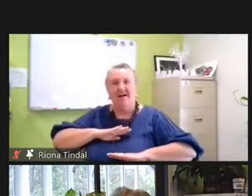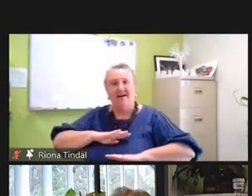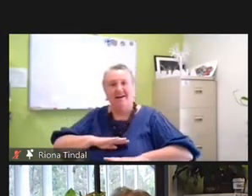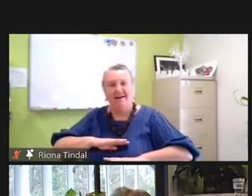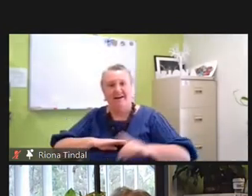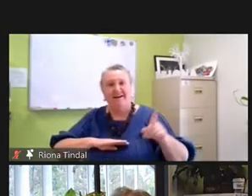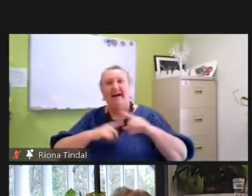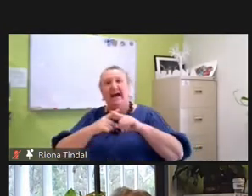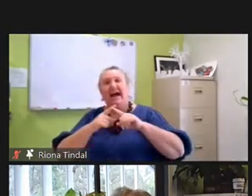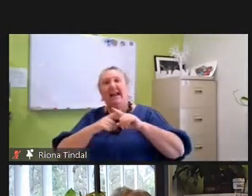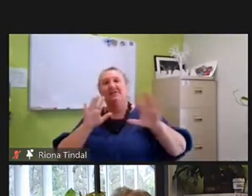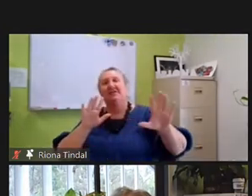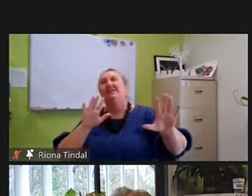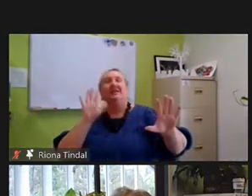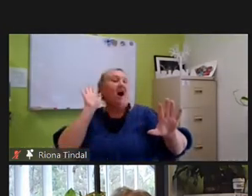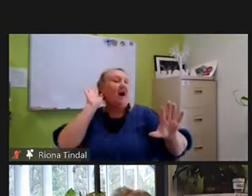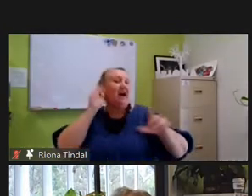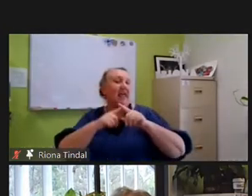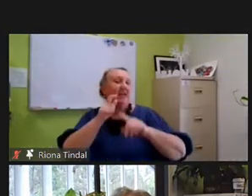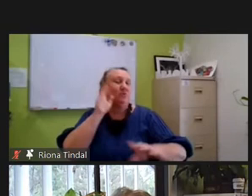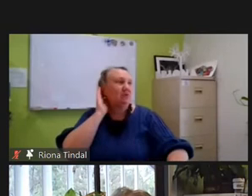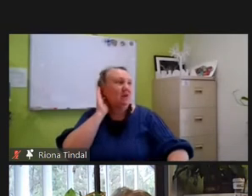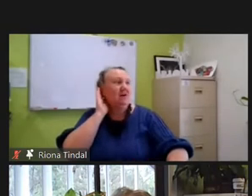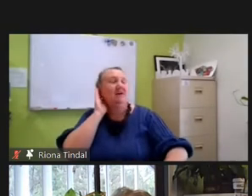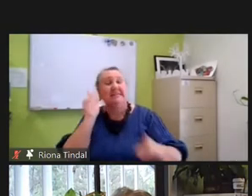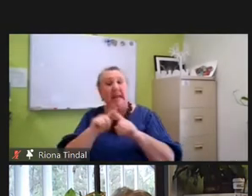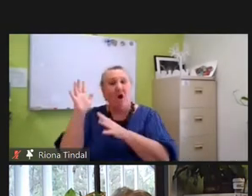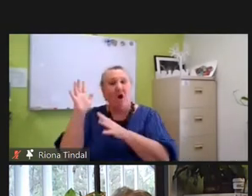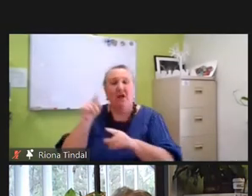a brief understanding, I think, of how we feel, the absolute relief of being able to hear another